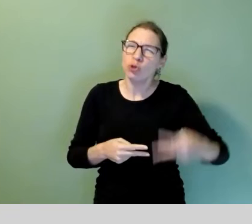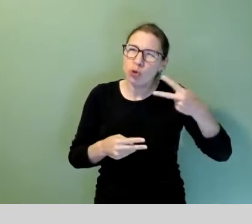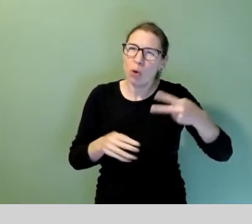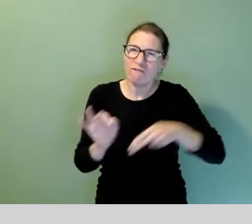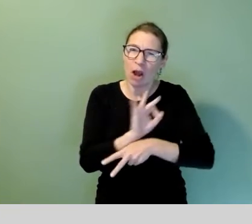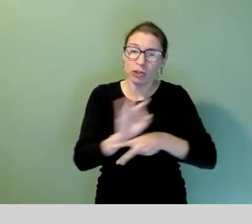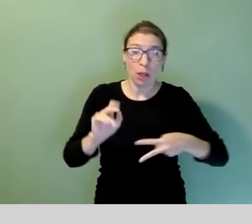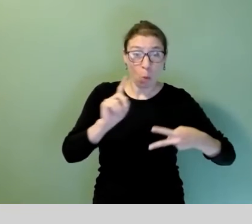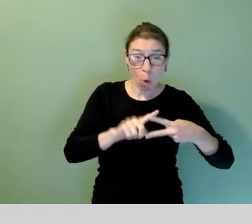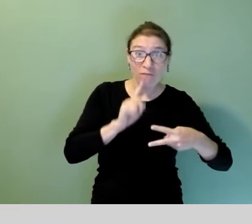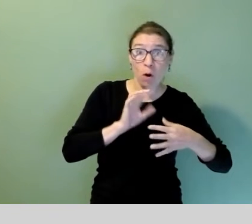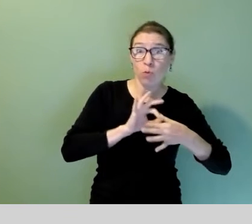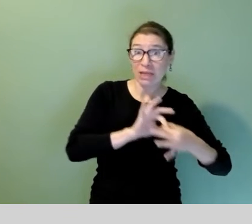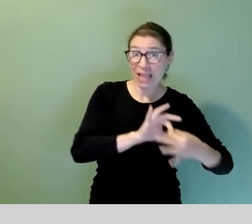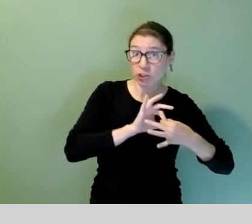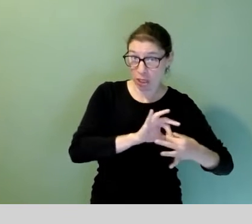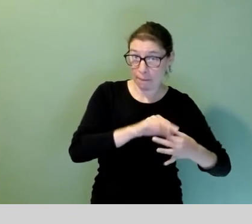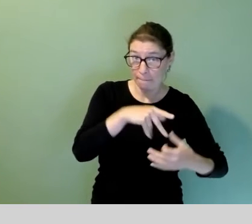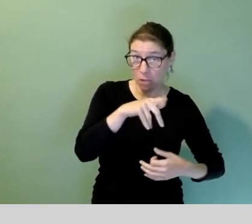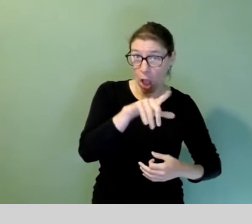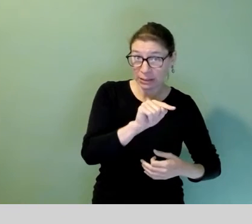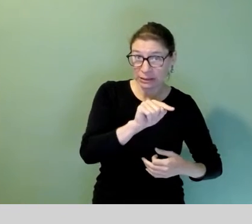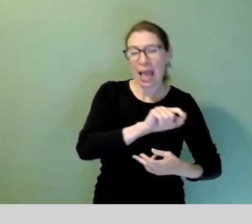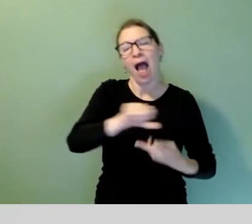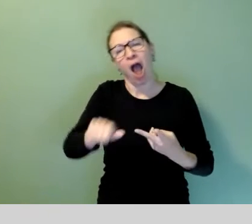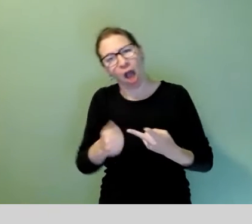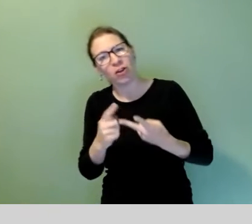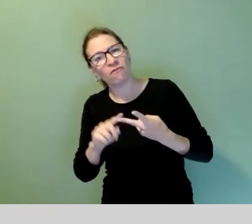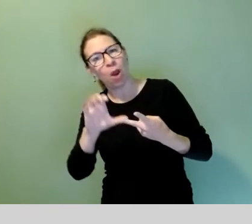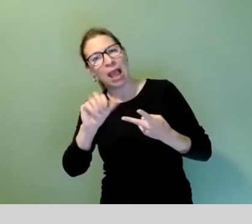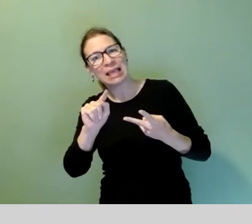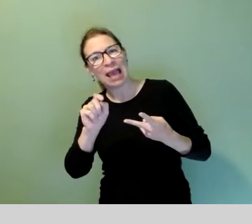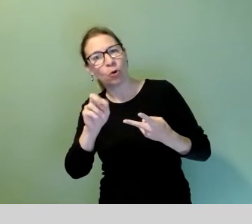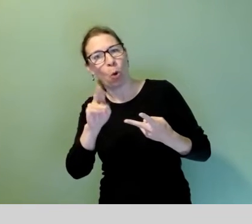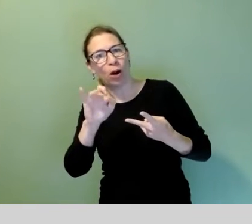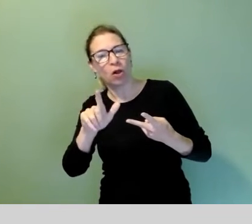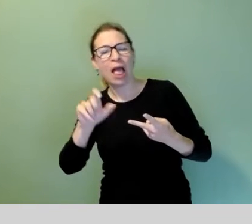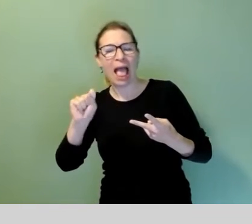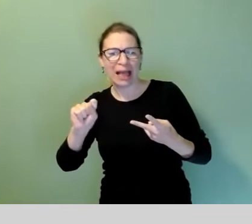one for relationship plots, sns.relplot and one for categorical sns.catplot.